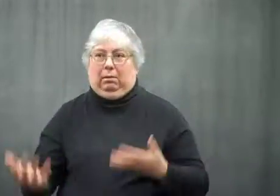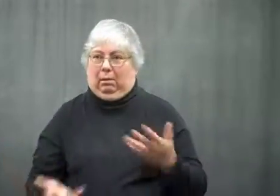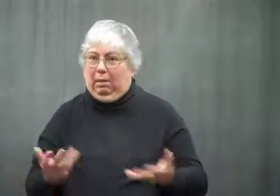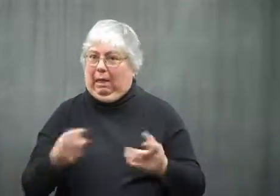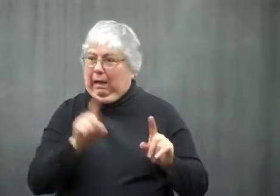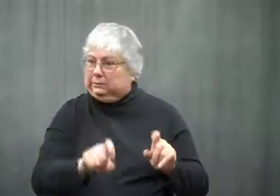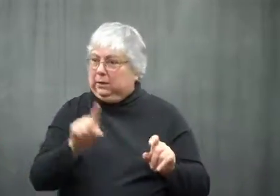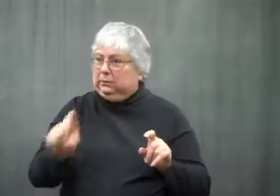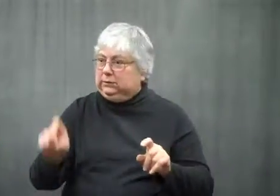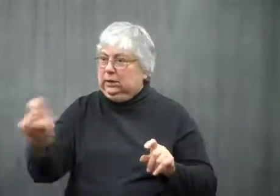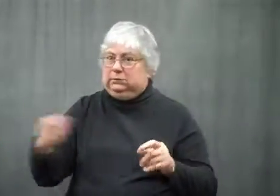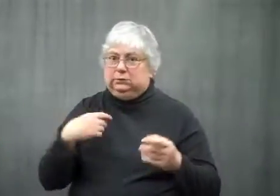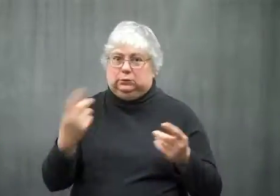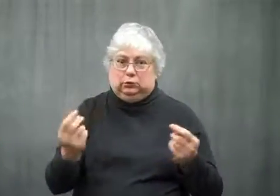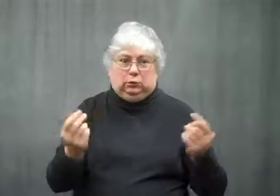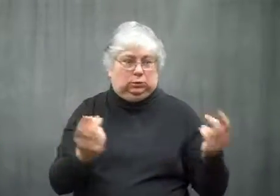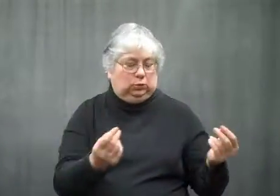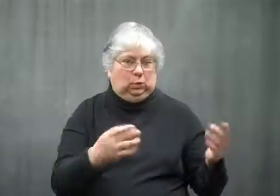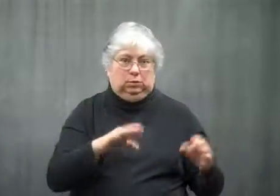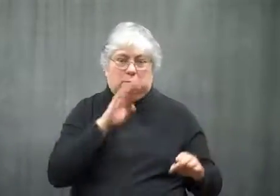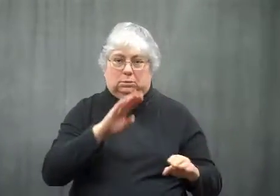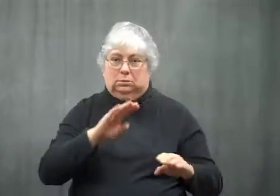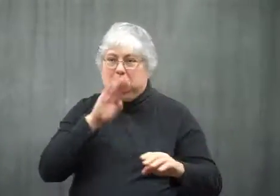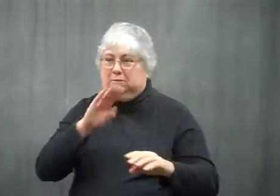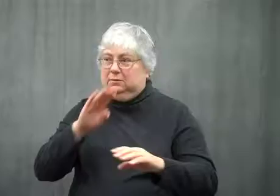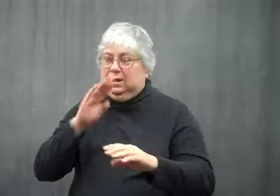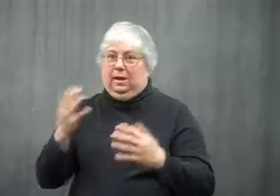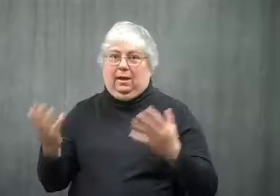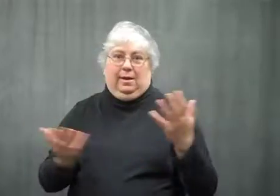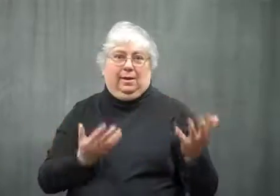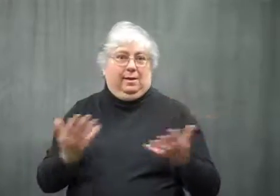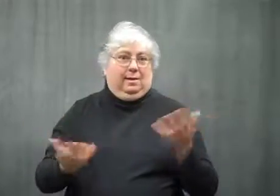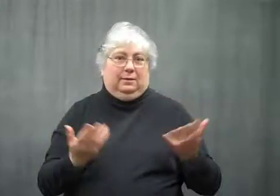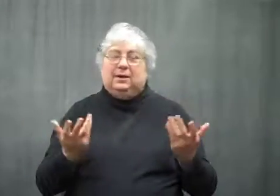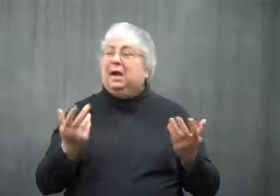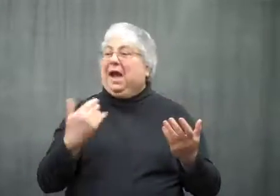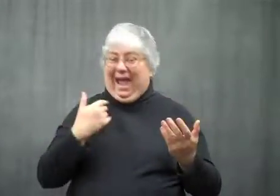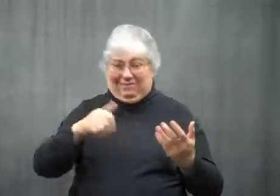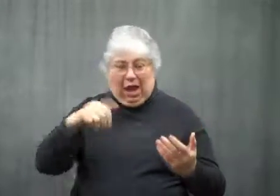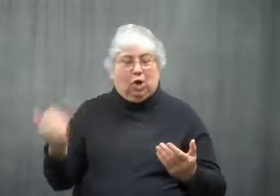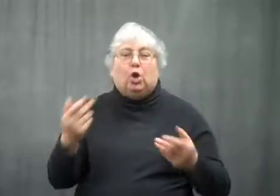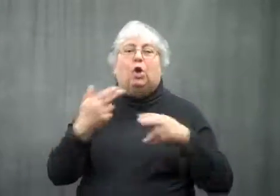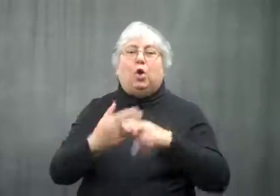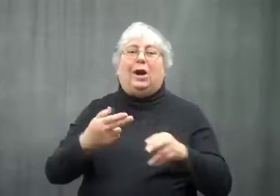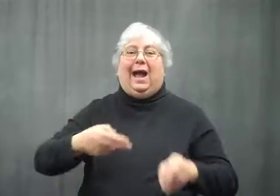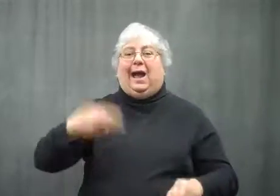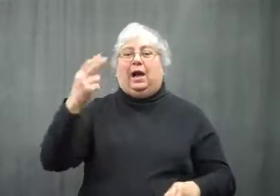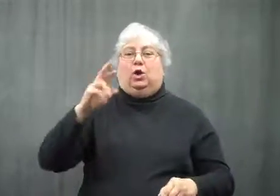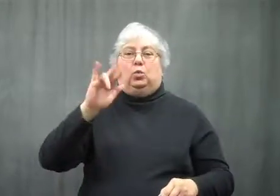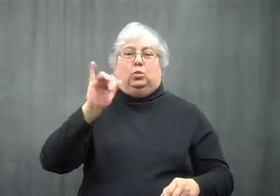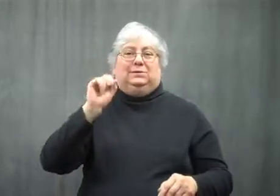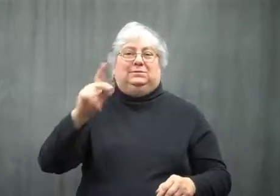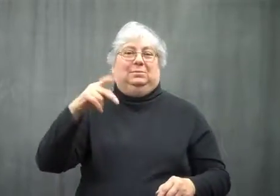They tried asking around without any success. There is a high risk pool.